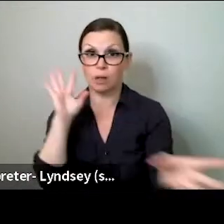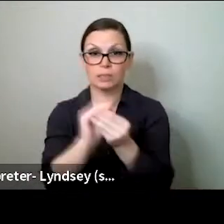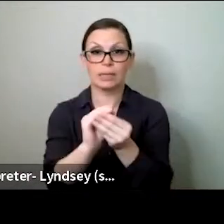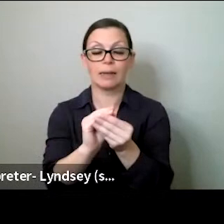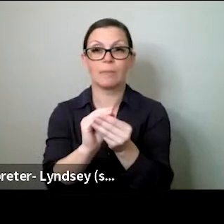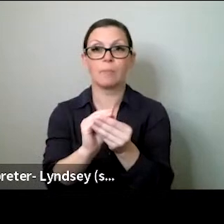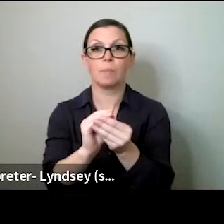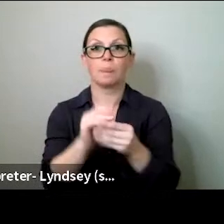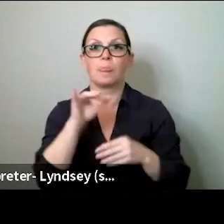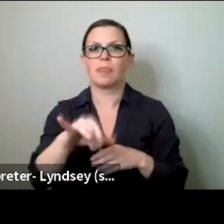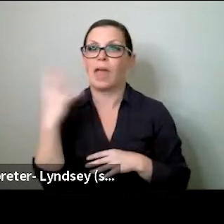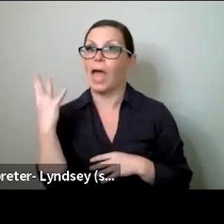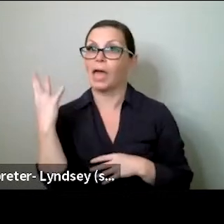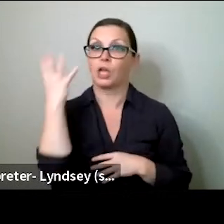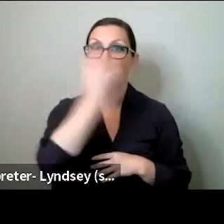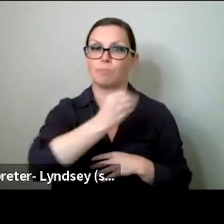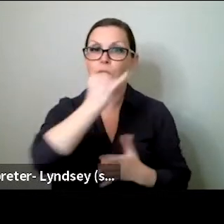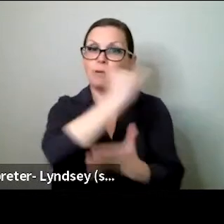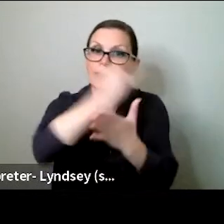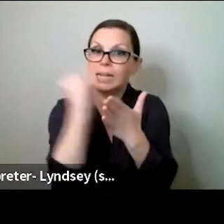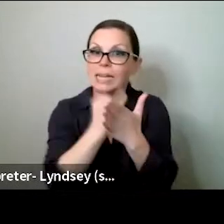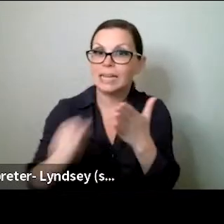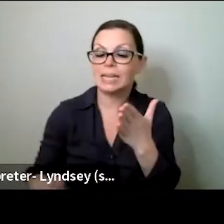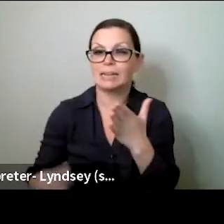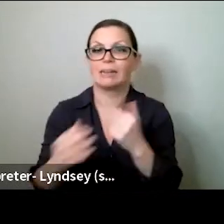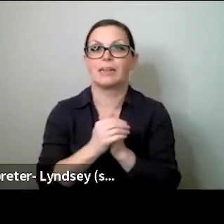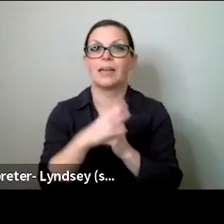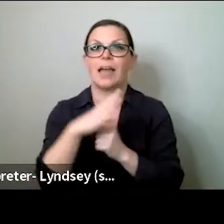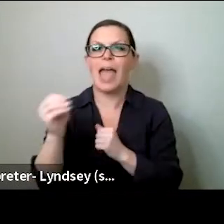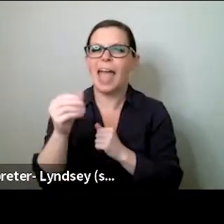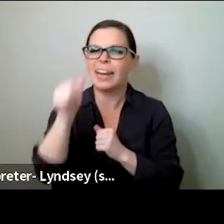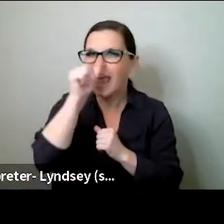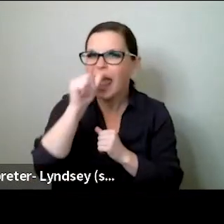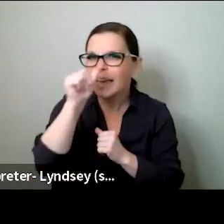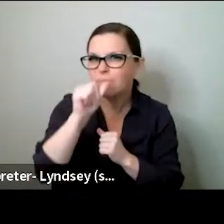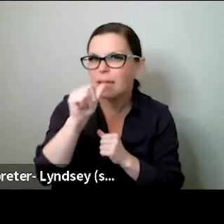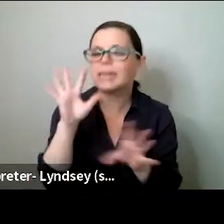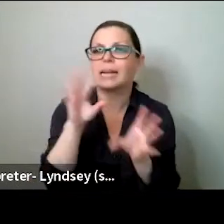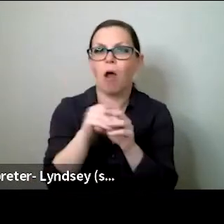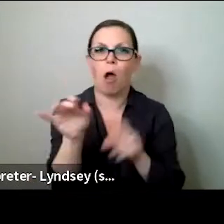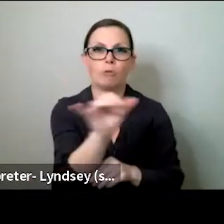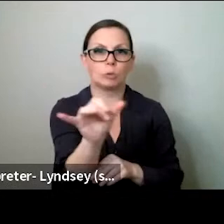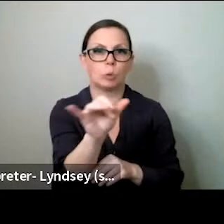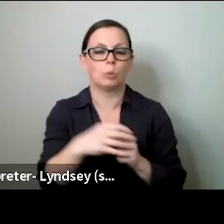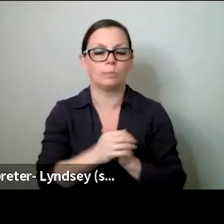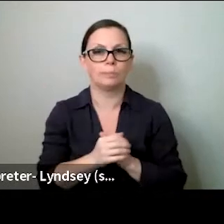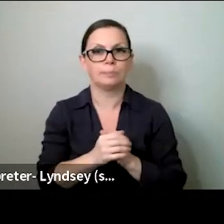that are beautifully illustrated and slightly animated. And the actors